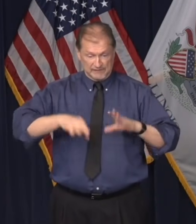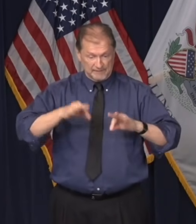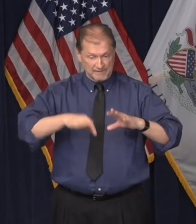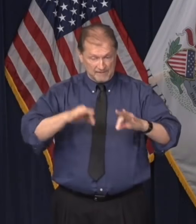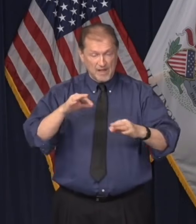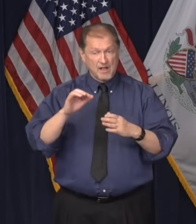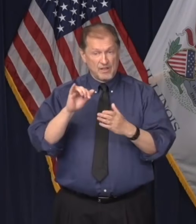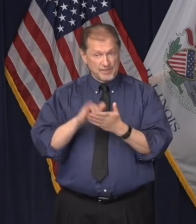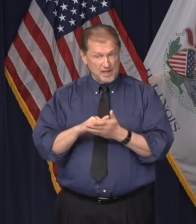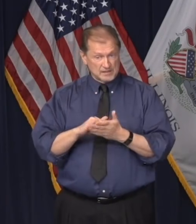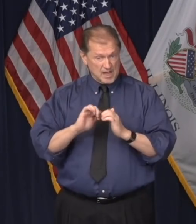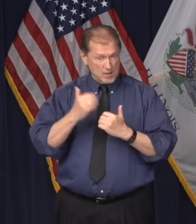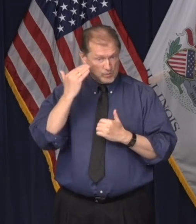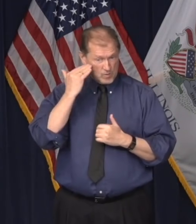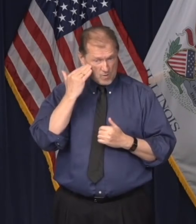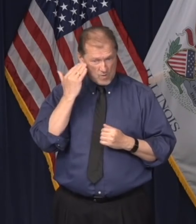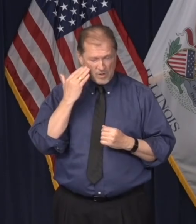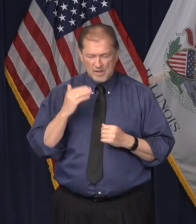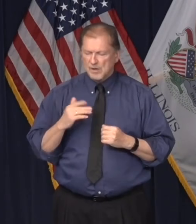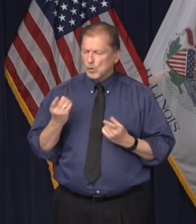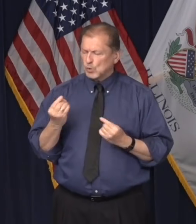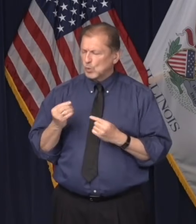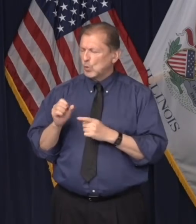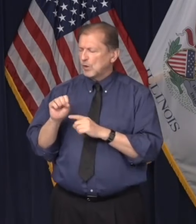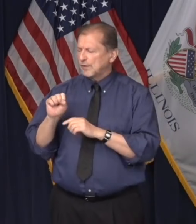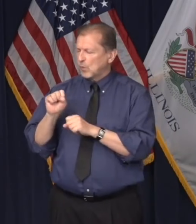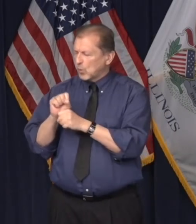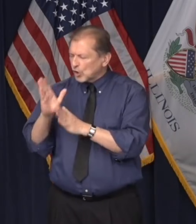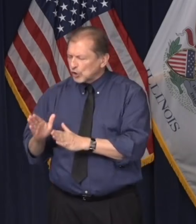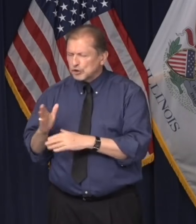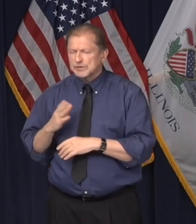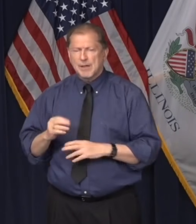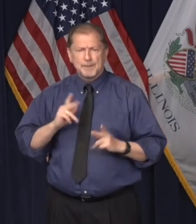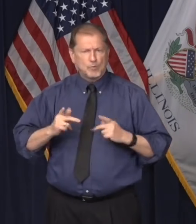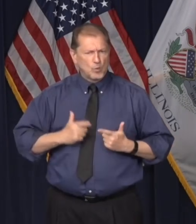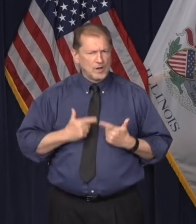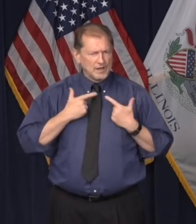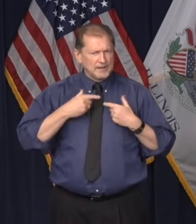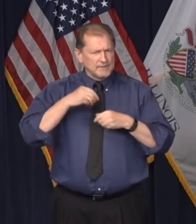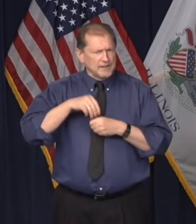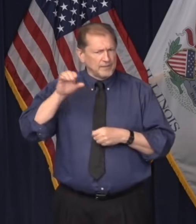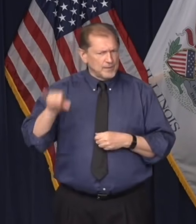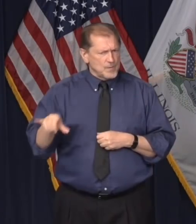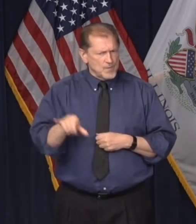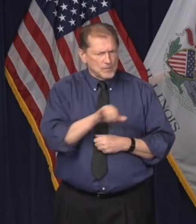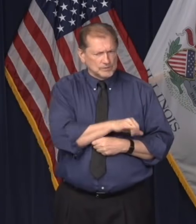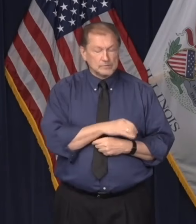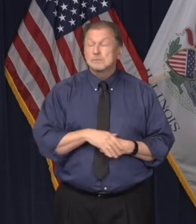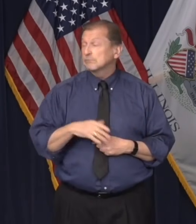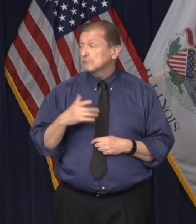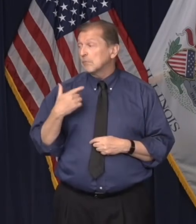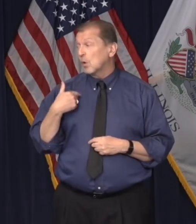IS THE SURGE PARTLY A FUNCTION OF TESTING IN THE FACILITIES WHAT CAN BE DONE TO PROTECT WORKERS AND RESIDENTS IN THESE FACILITIES? Governor Pritzker: WE